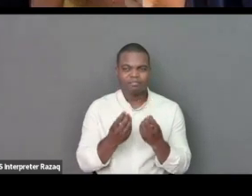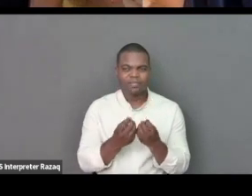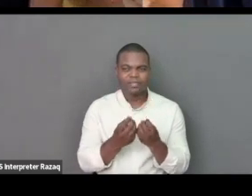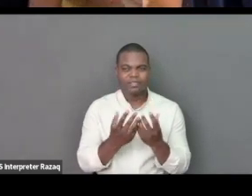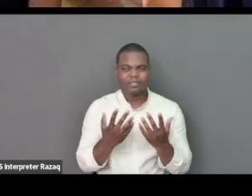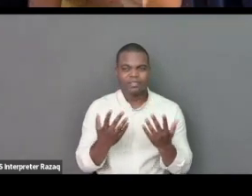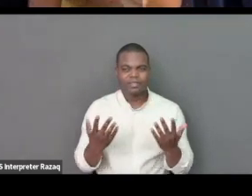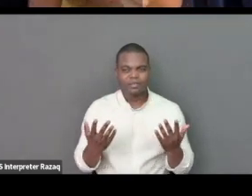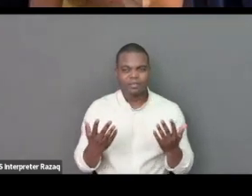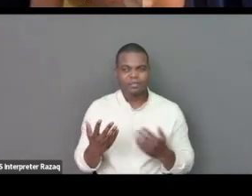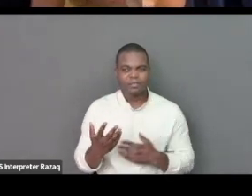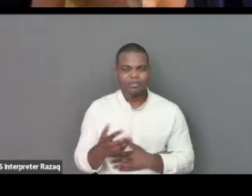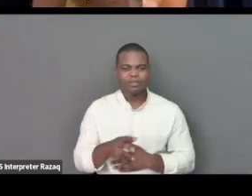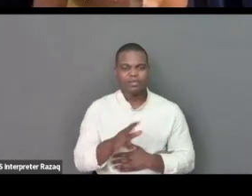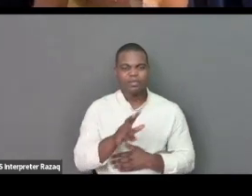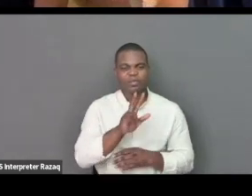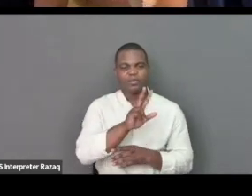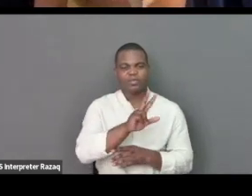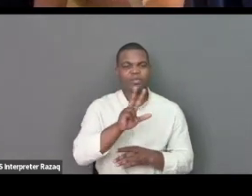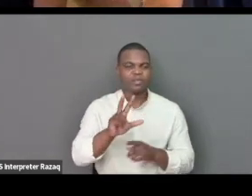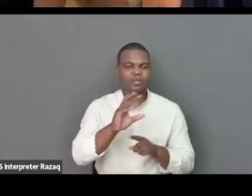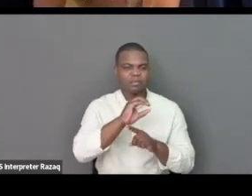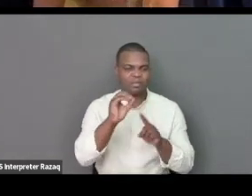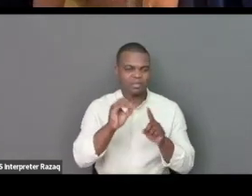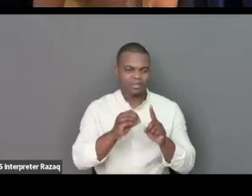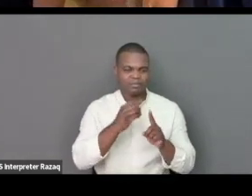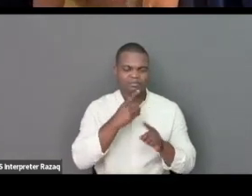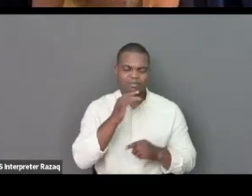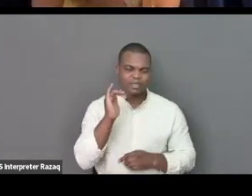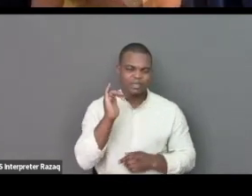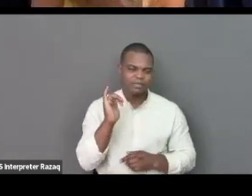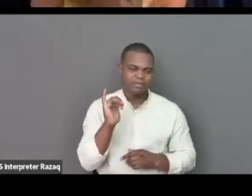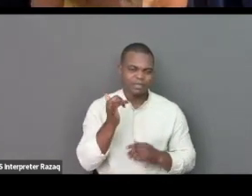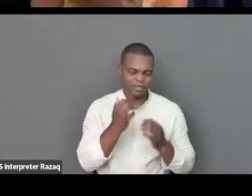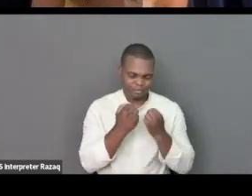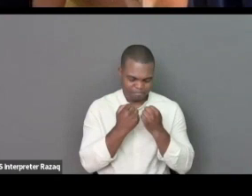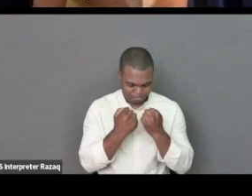% answers, yes, I consider myself a person with a disability; and 67